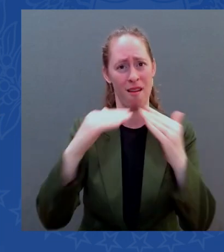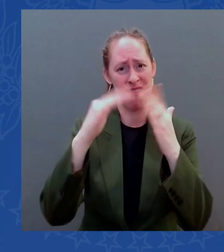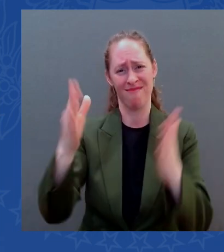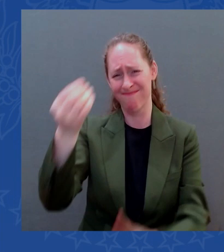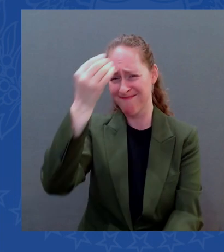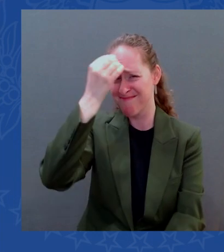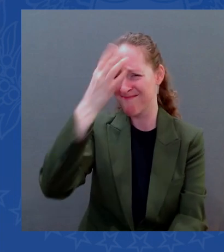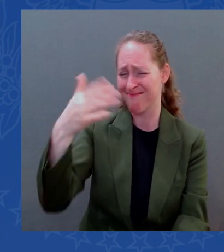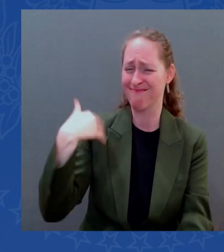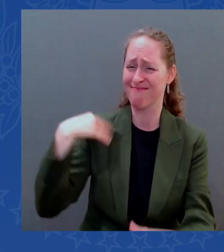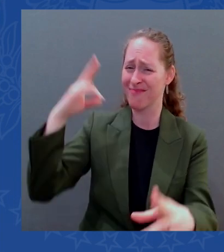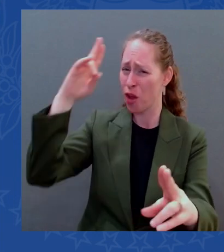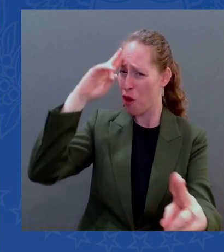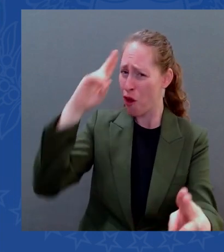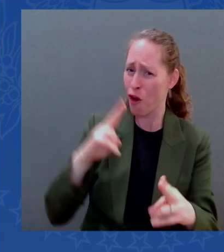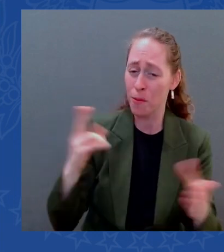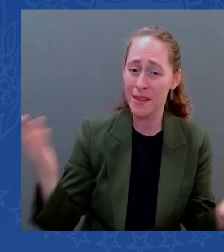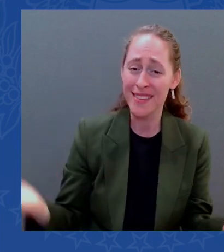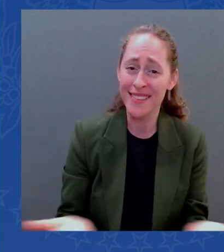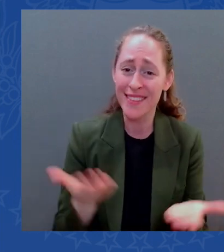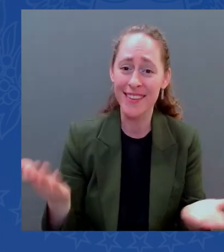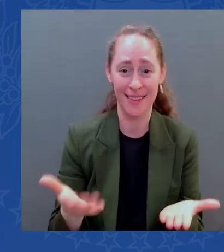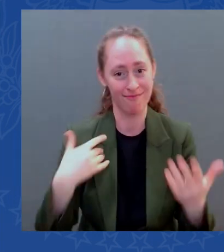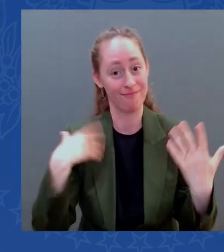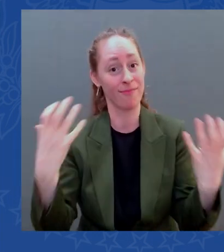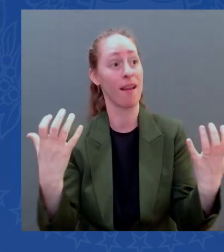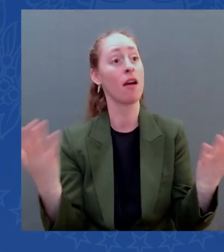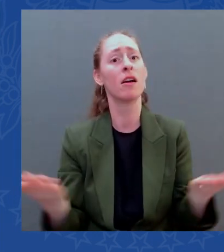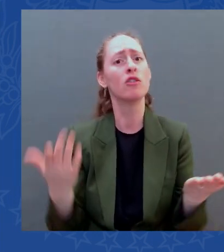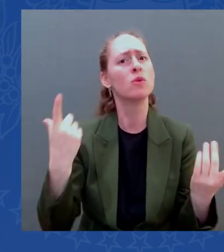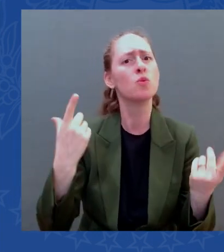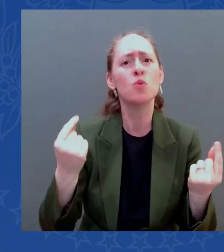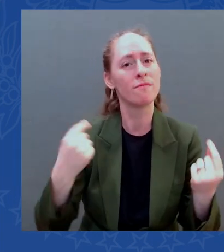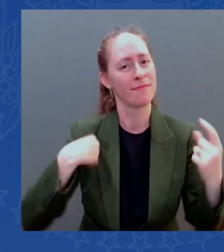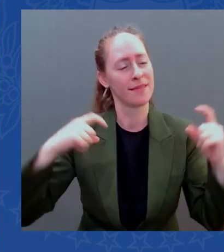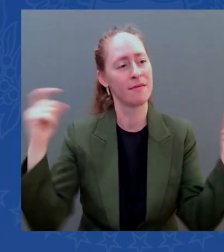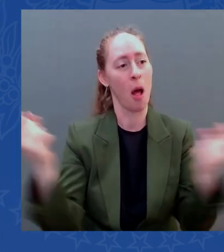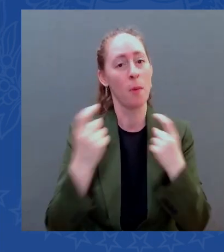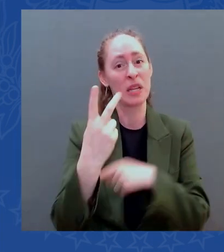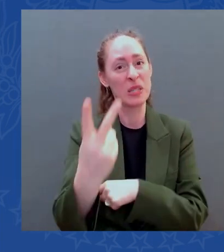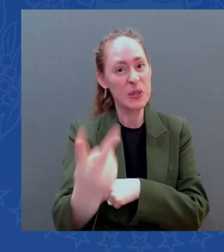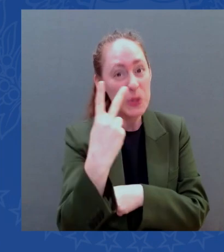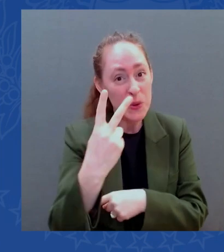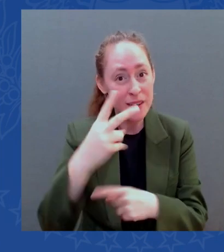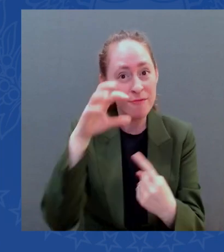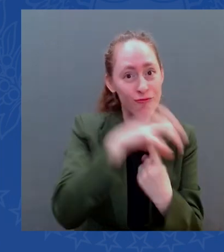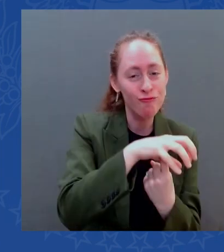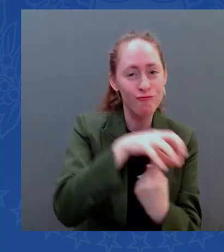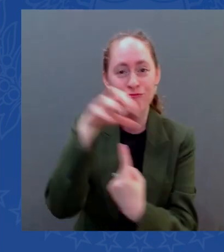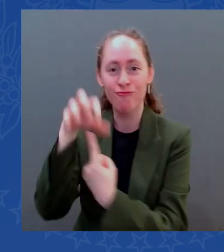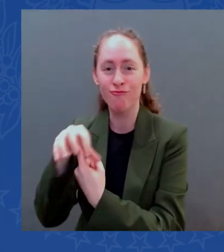It's been a long time coming for the lighthouse -- the "lighthouse" -- the Lightning after three championships. The President: That's how I felt.